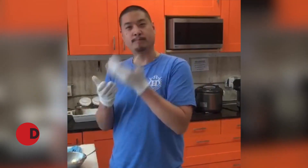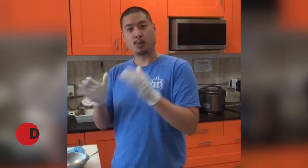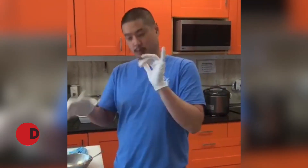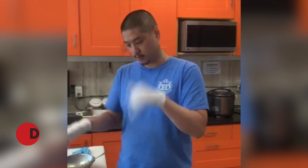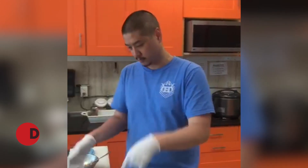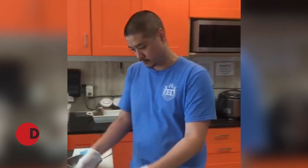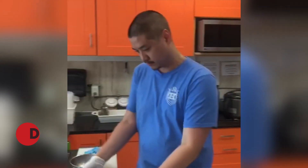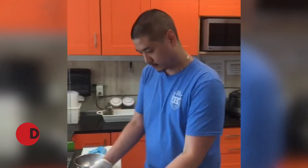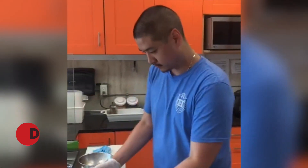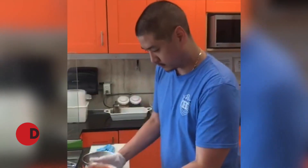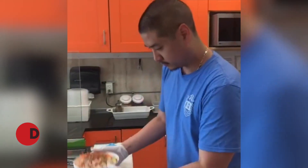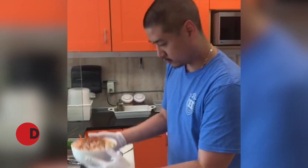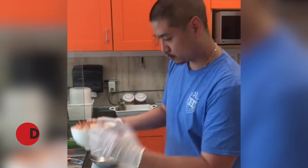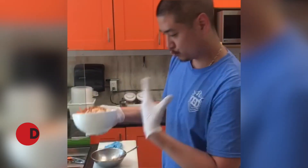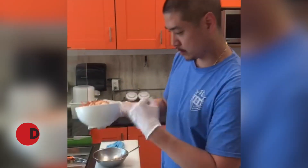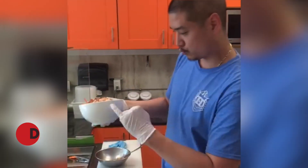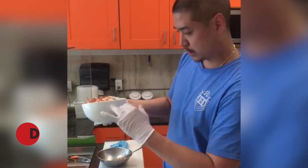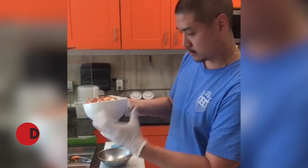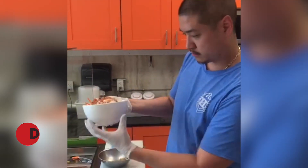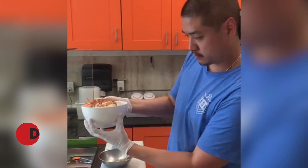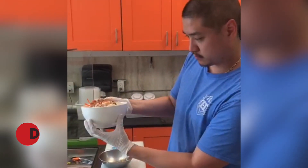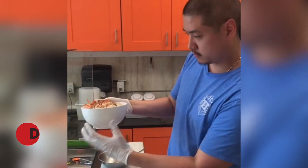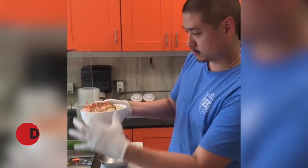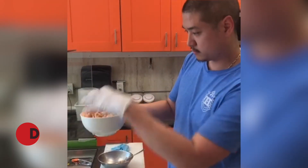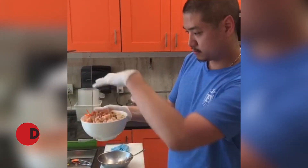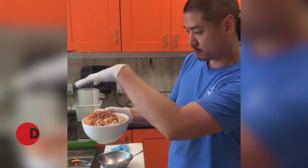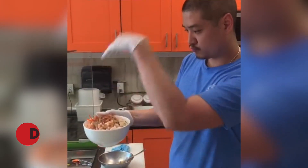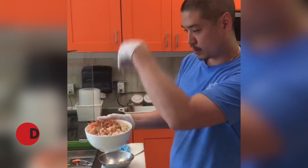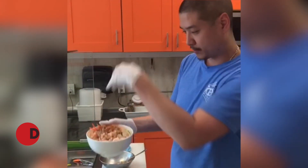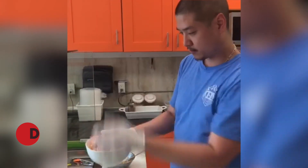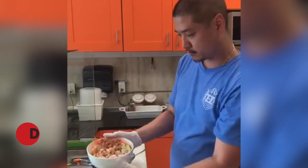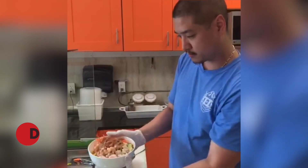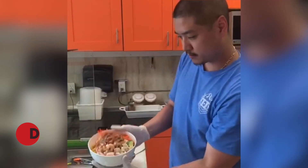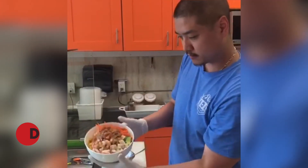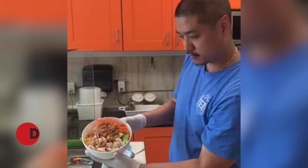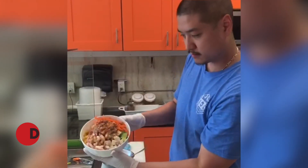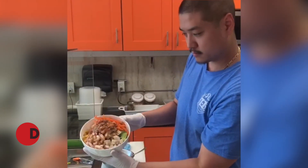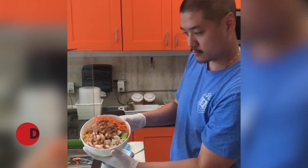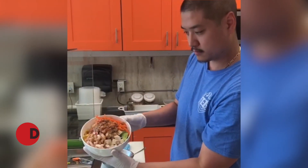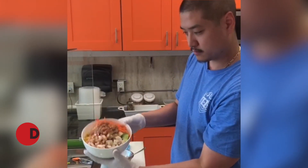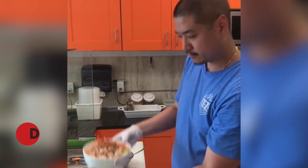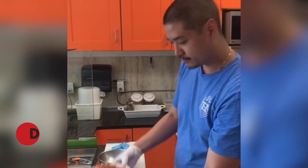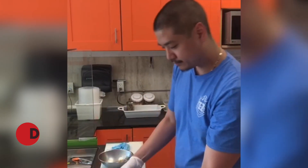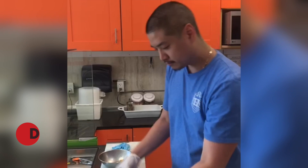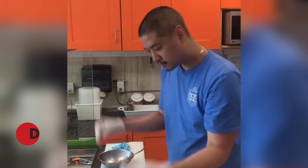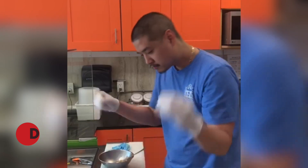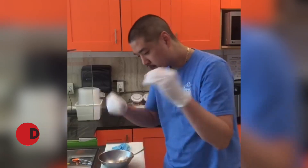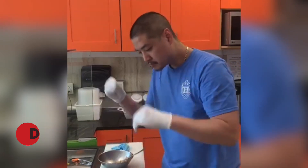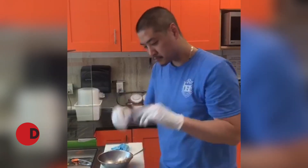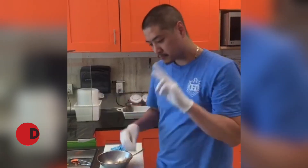Our Poke bowl looks like this. It’s a ceramic bowl and we put